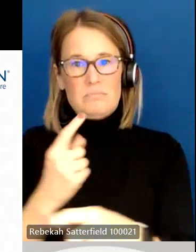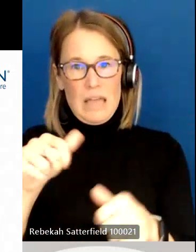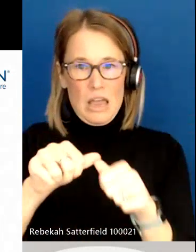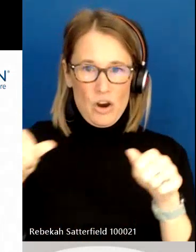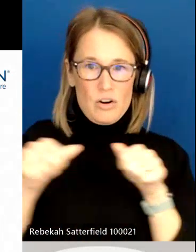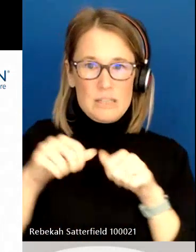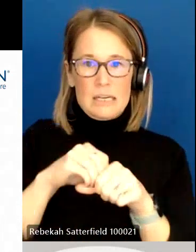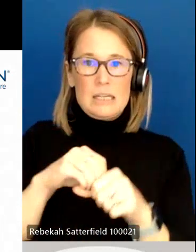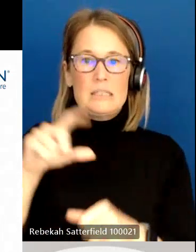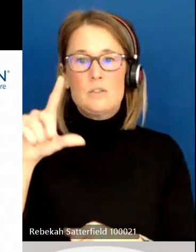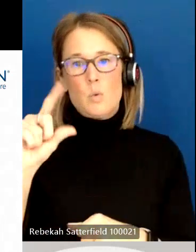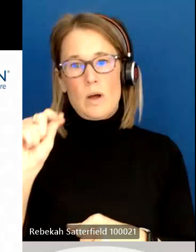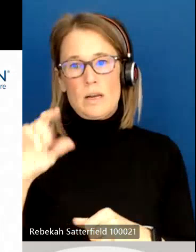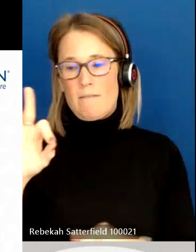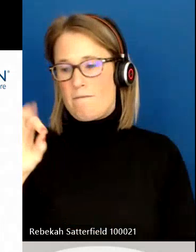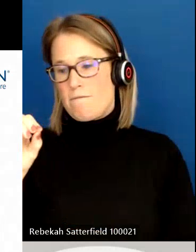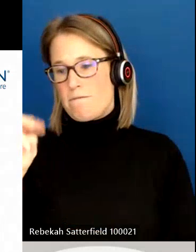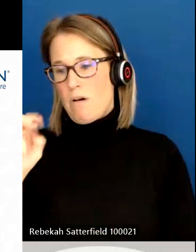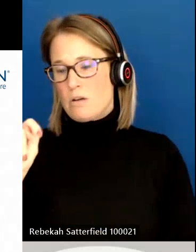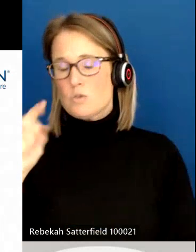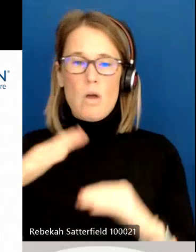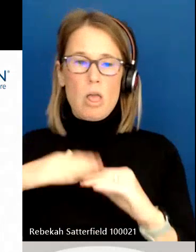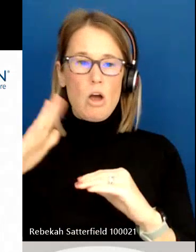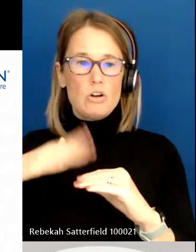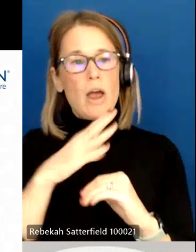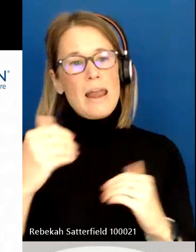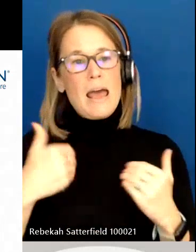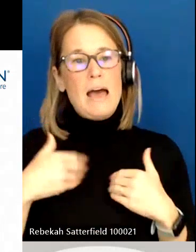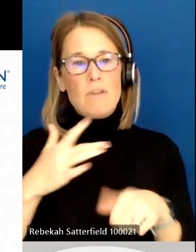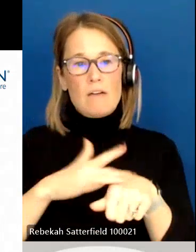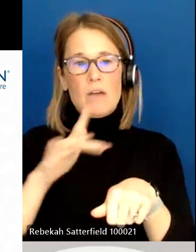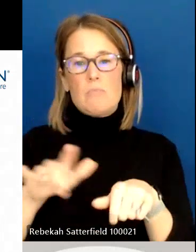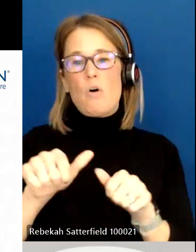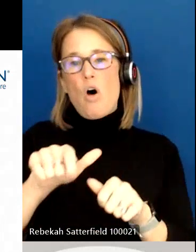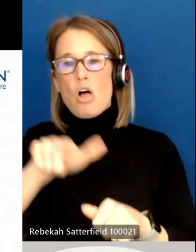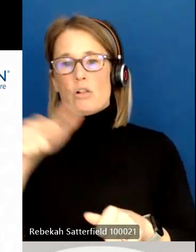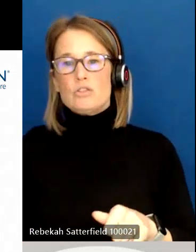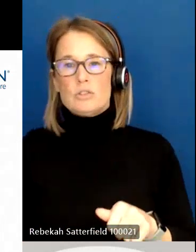larger and have available alternate formats to individuals requiring auxiliary AIDS and